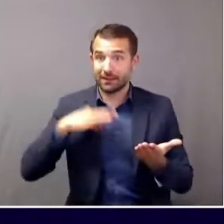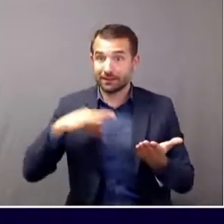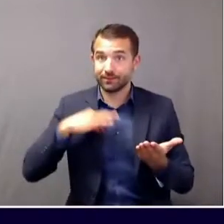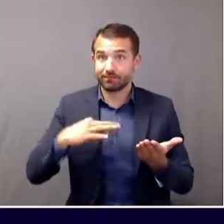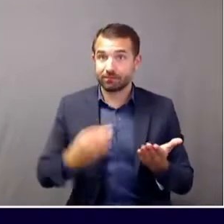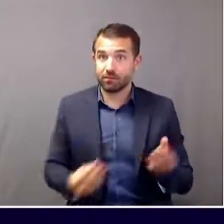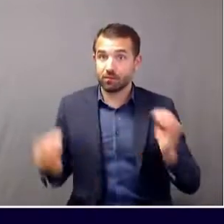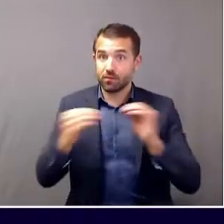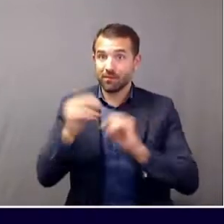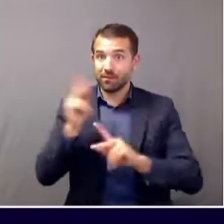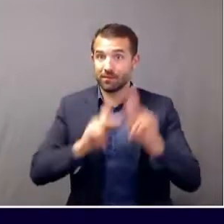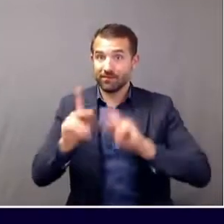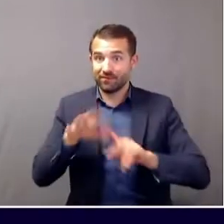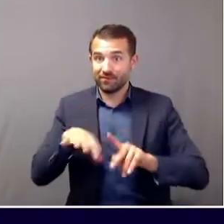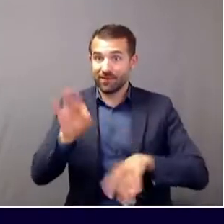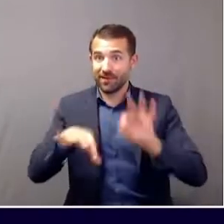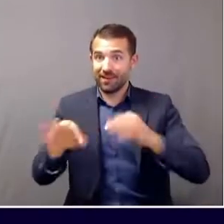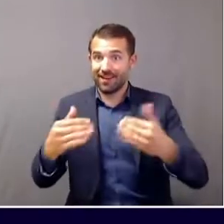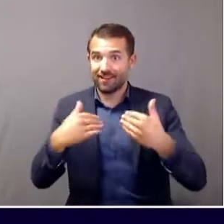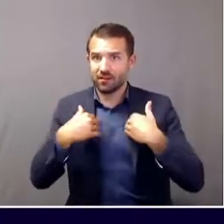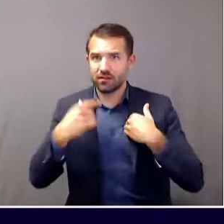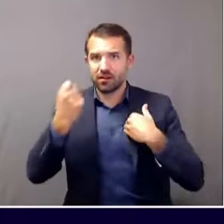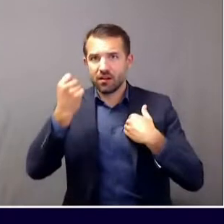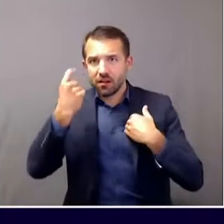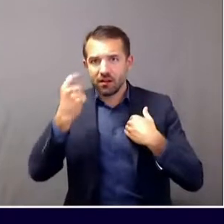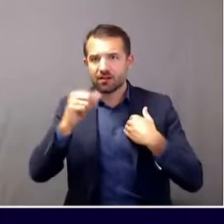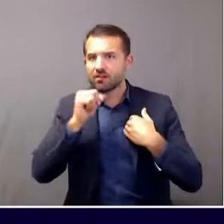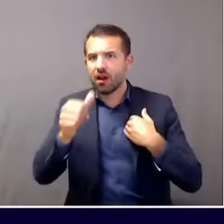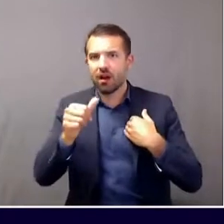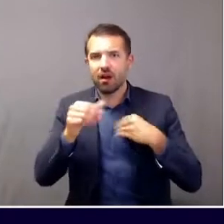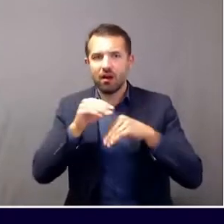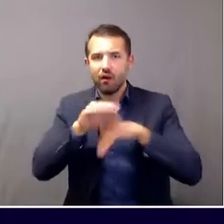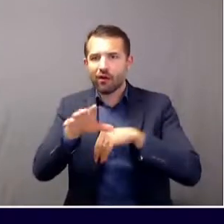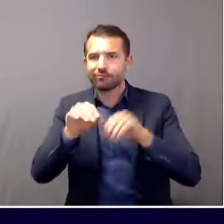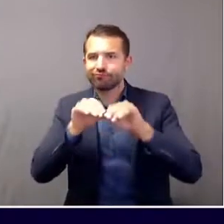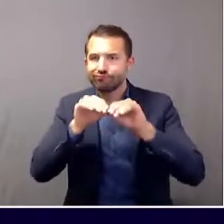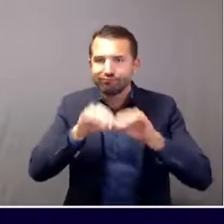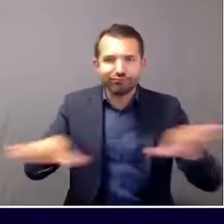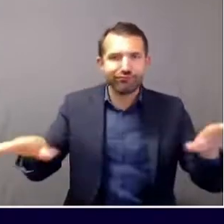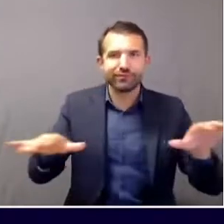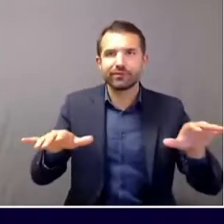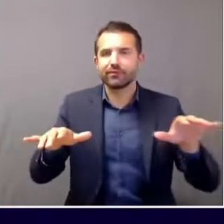greater community transmission up until now have most of the